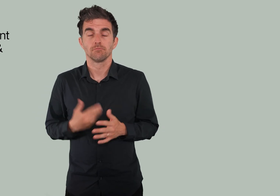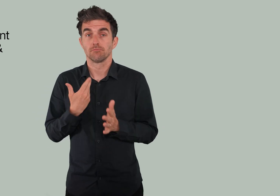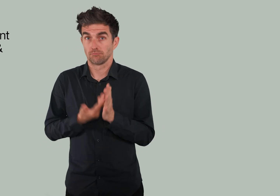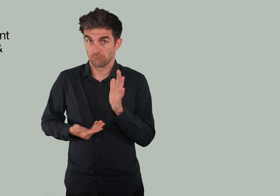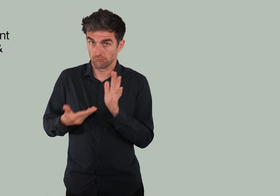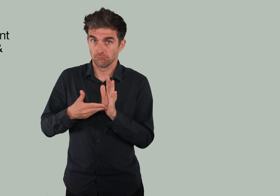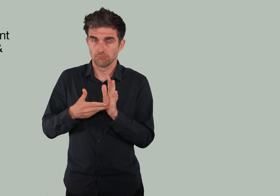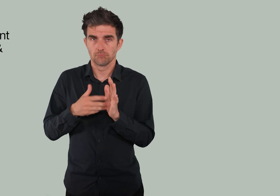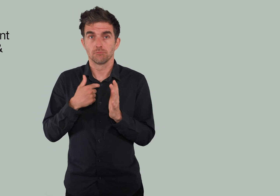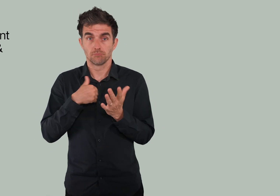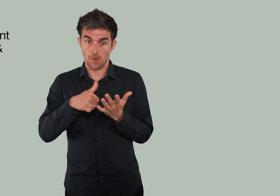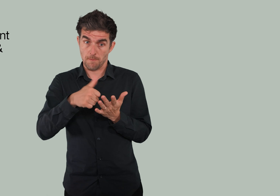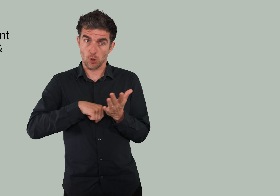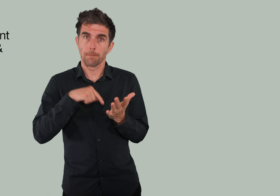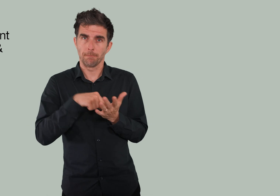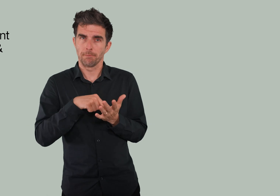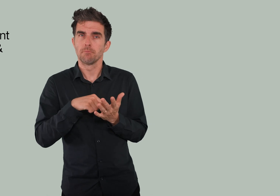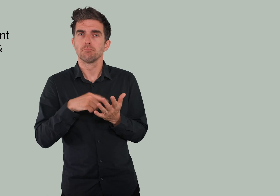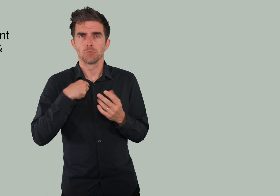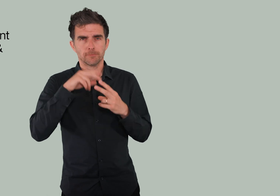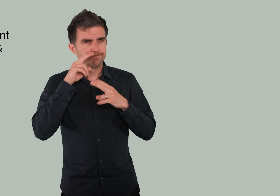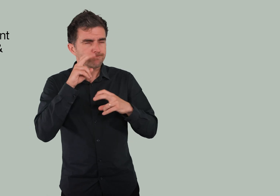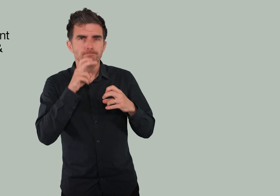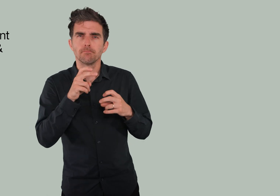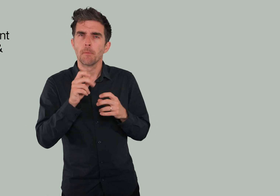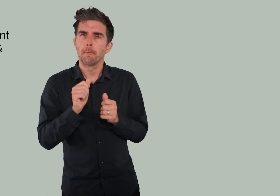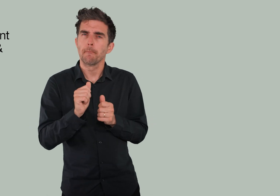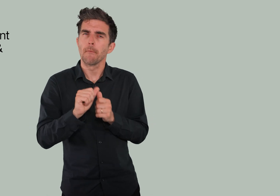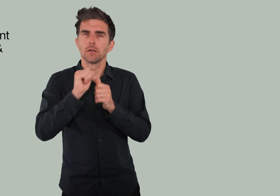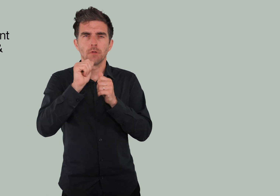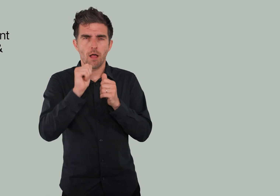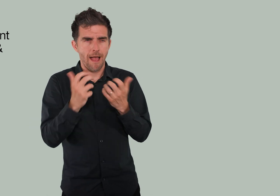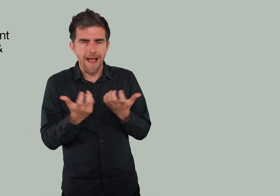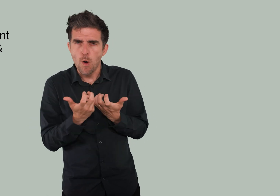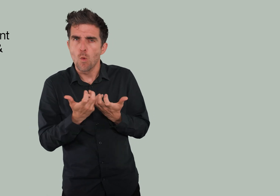6.74 Additionally, the programme is exploring better ways to